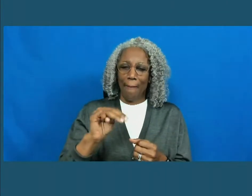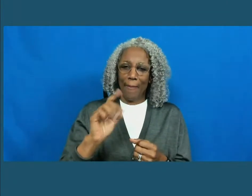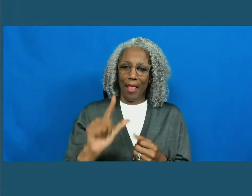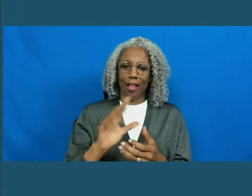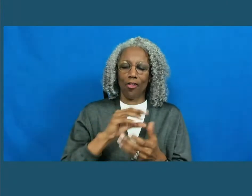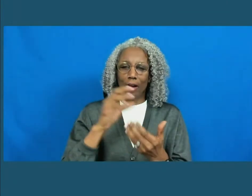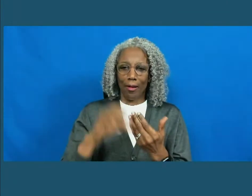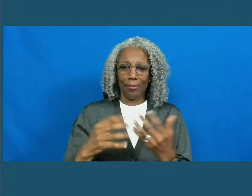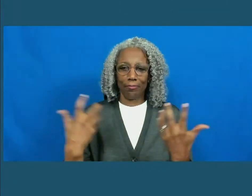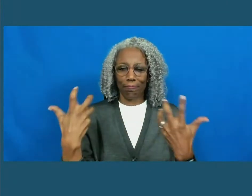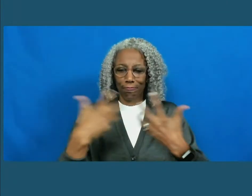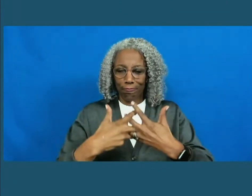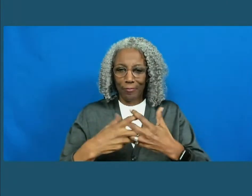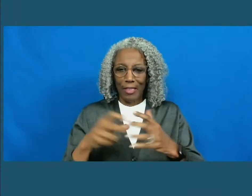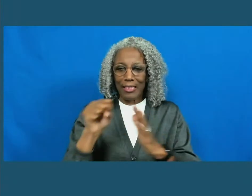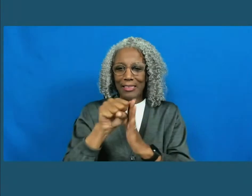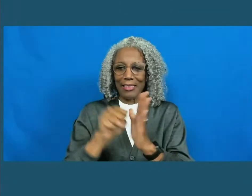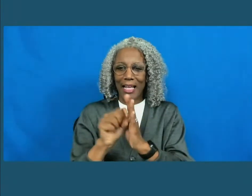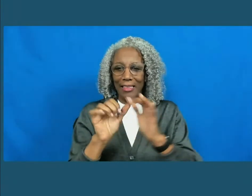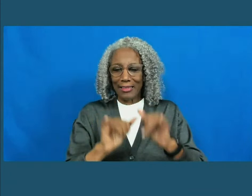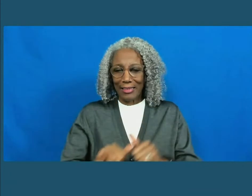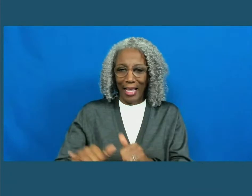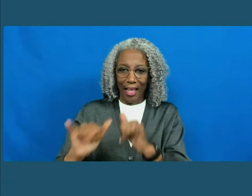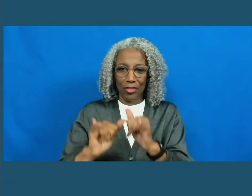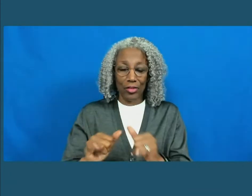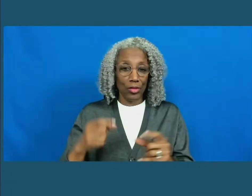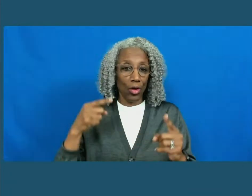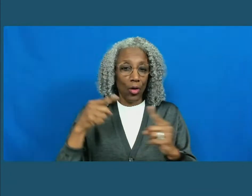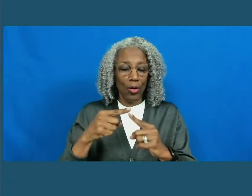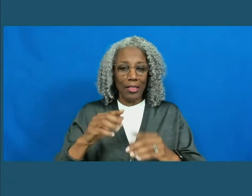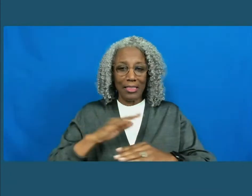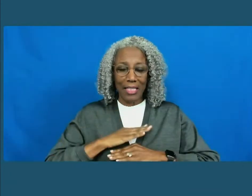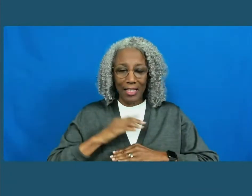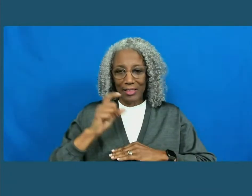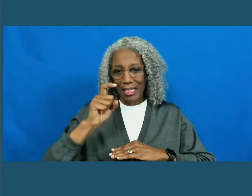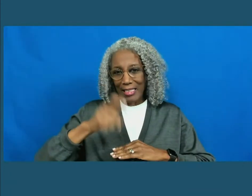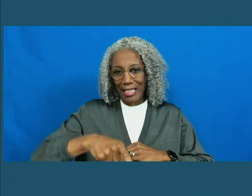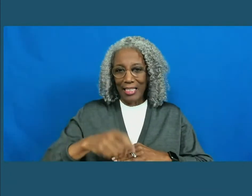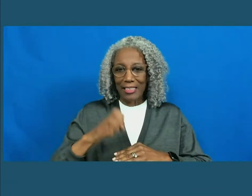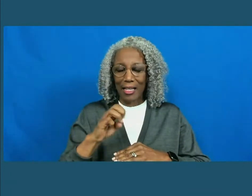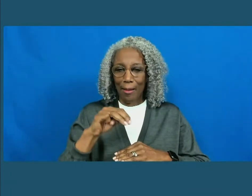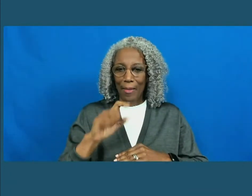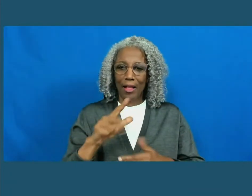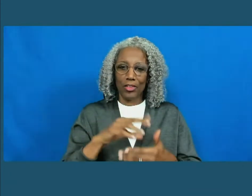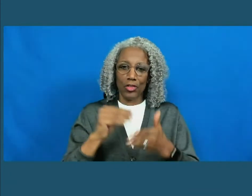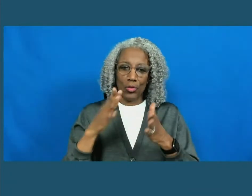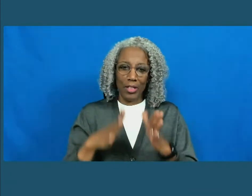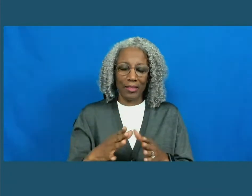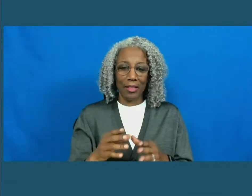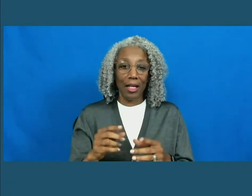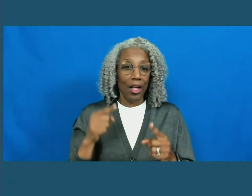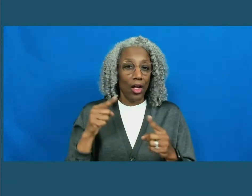curriculum that really does align to state standards. Um and it's designed to meet the needs